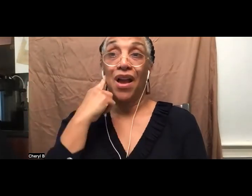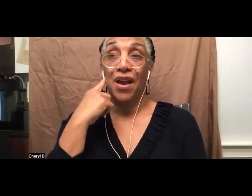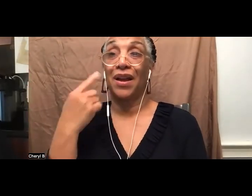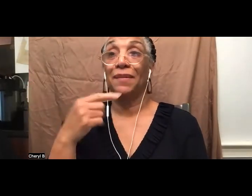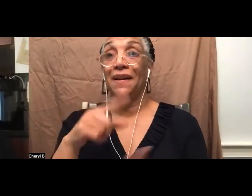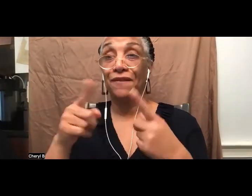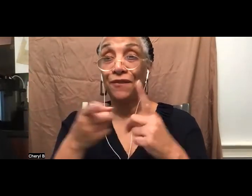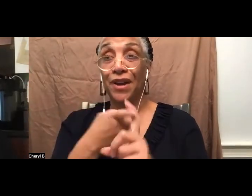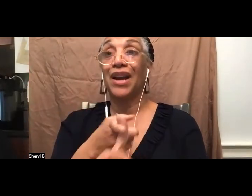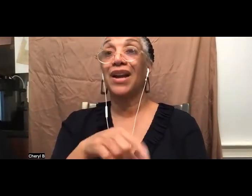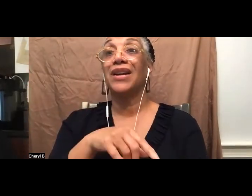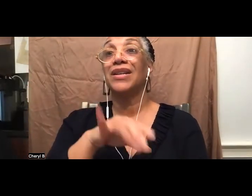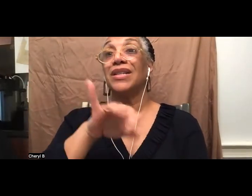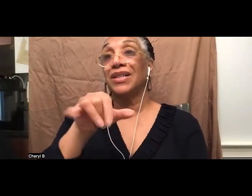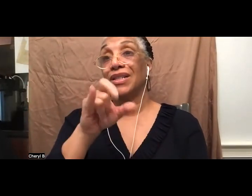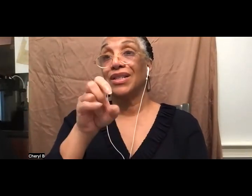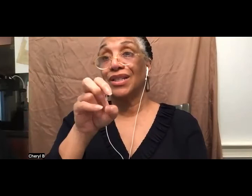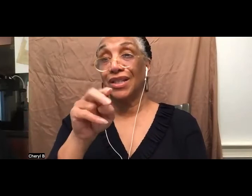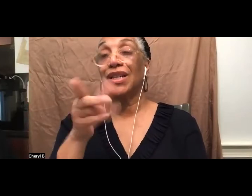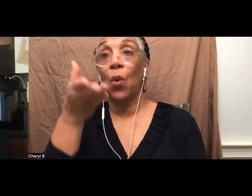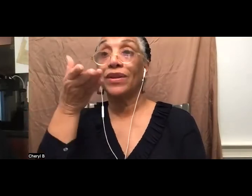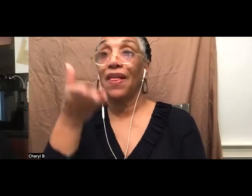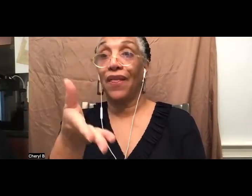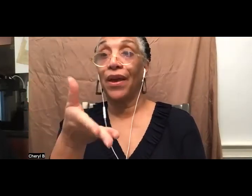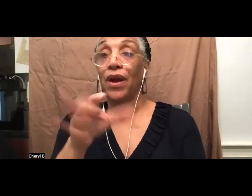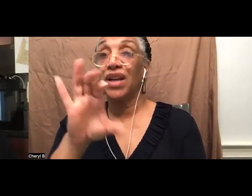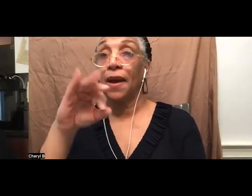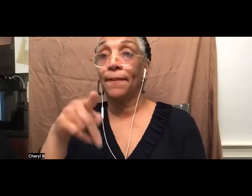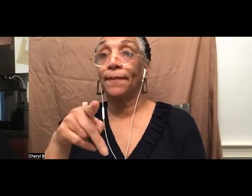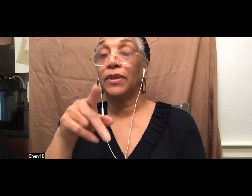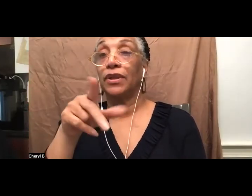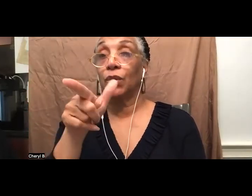Bobert, who was at COP 26, I know Jason had to go through